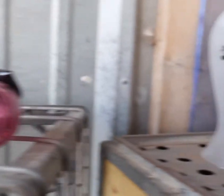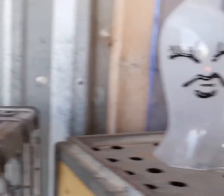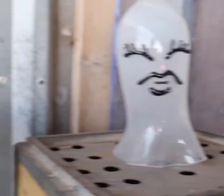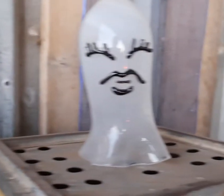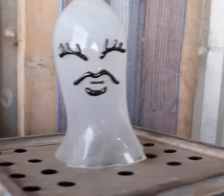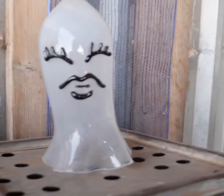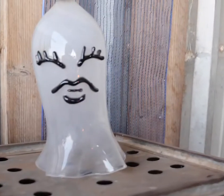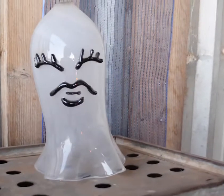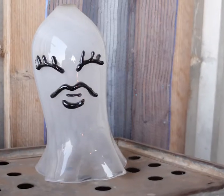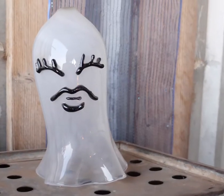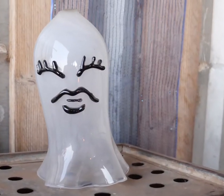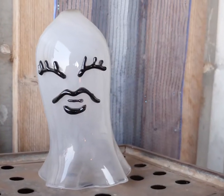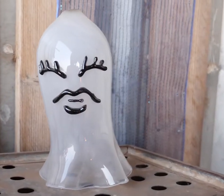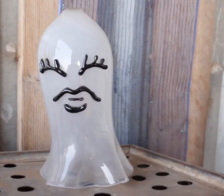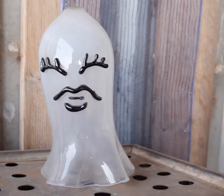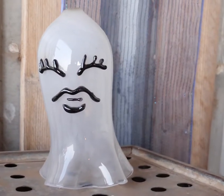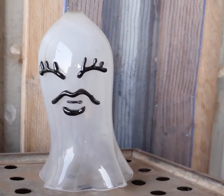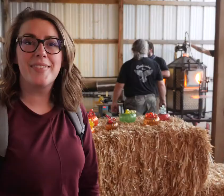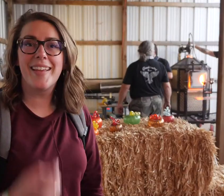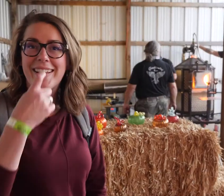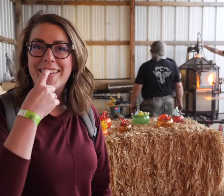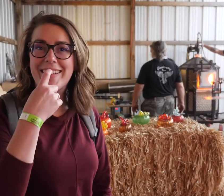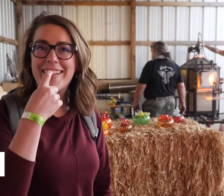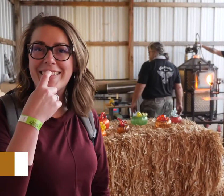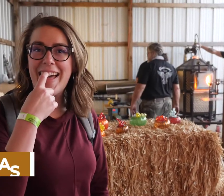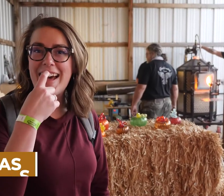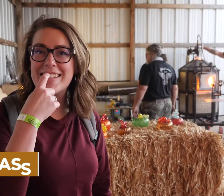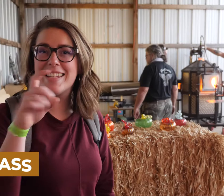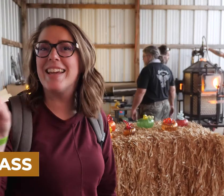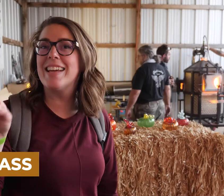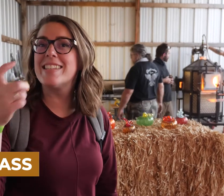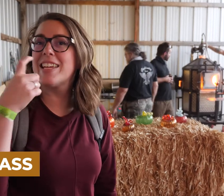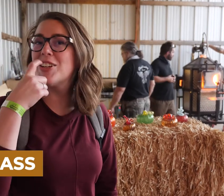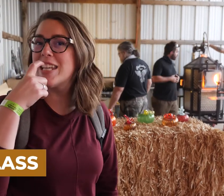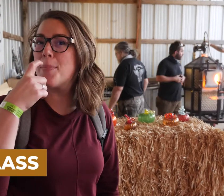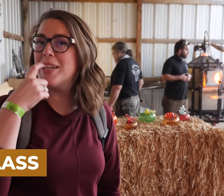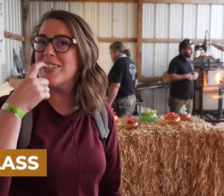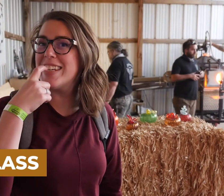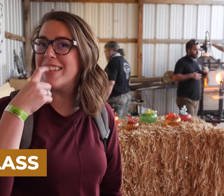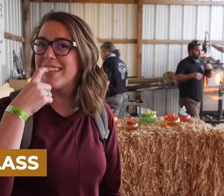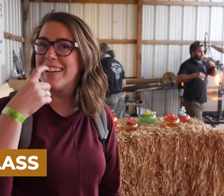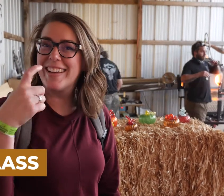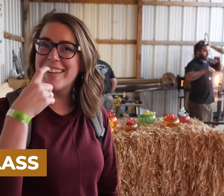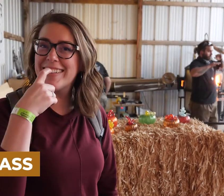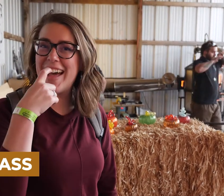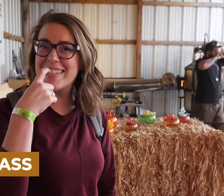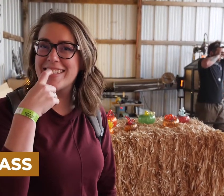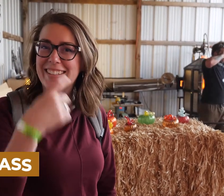GLASS It's like you're tapping your teeth. GLASS